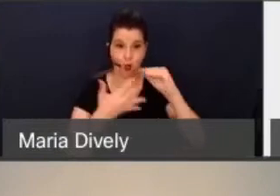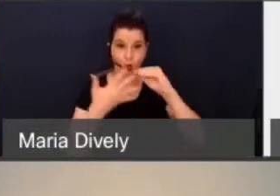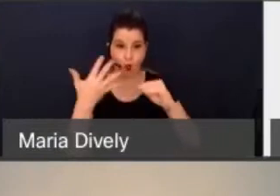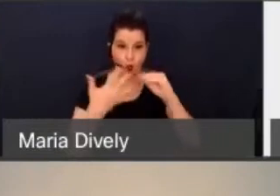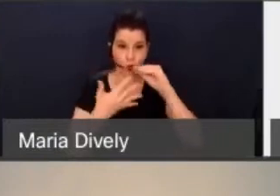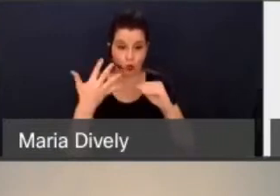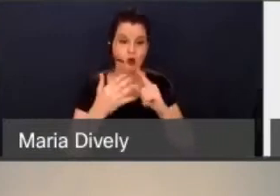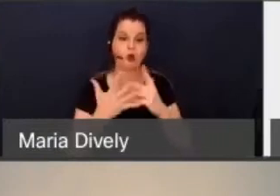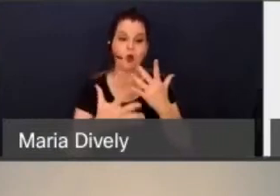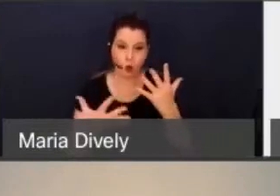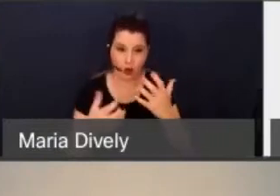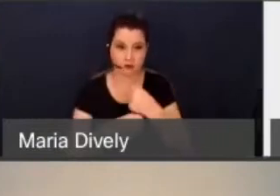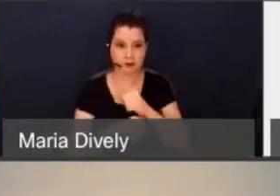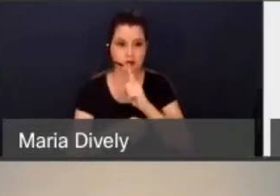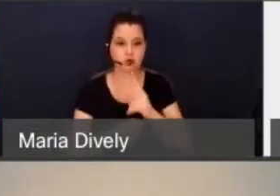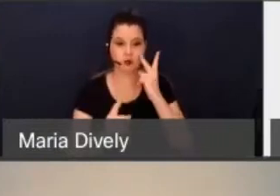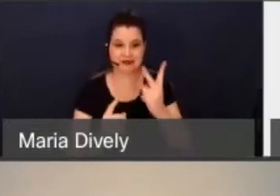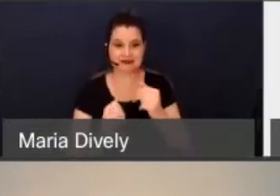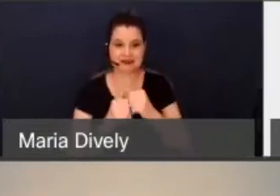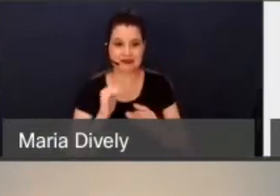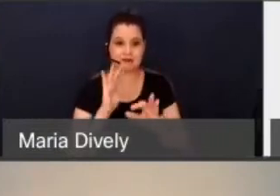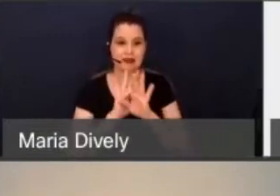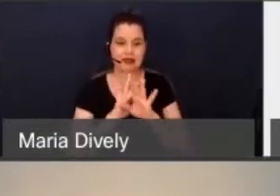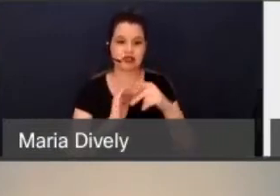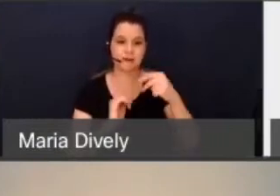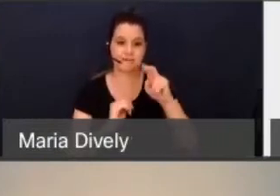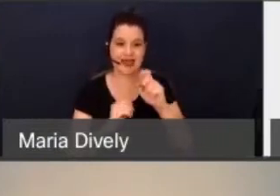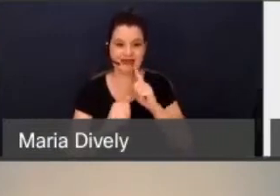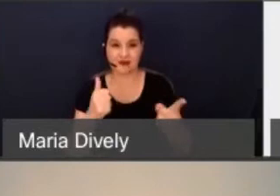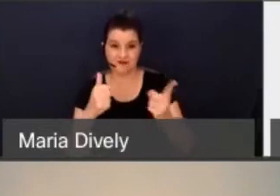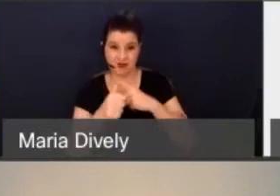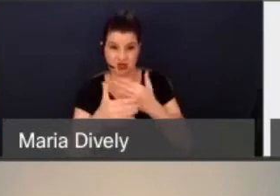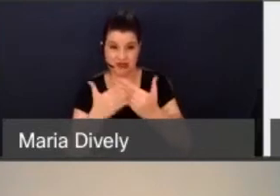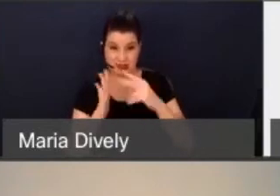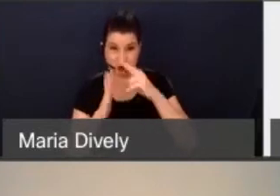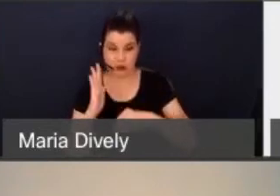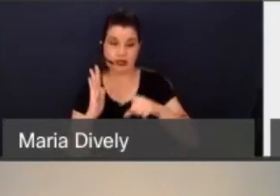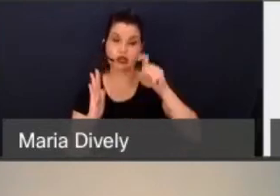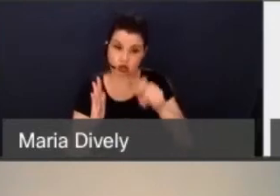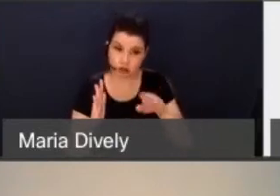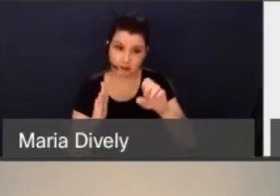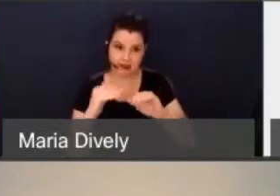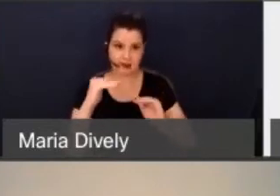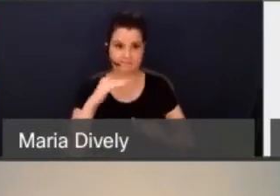what we want to make sure when we look at the selection pain is that the very first thing you read should be the bottom item.